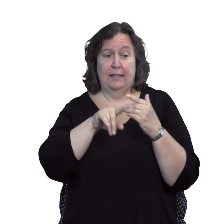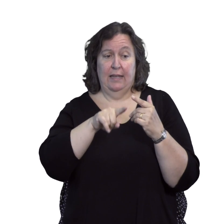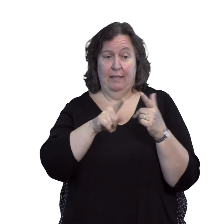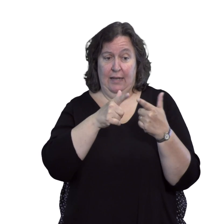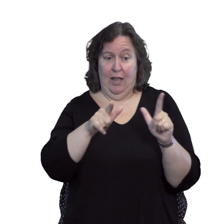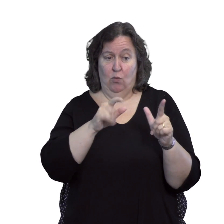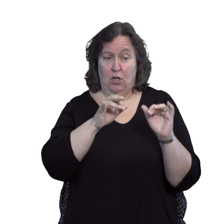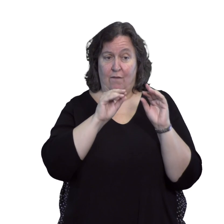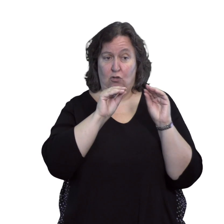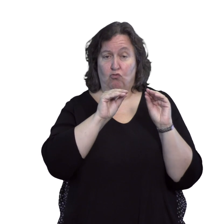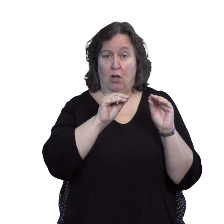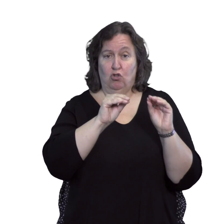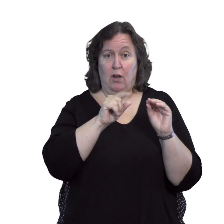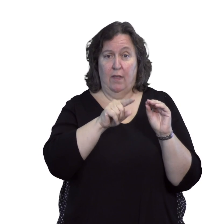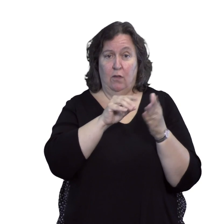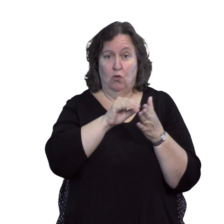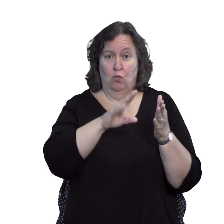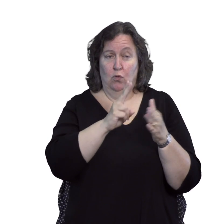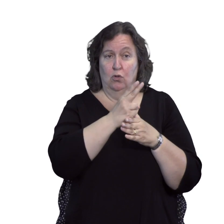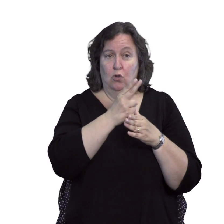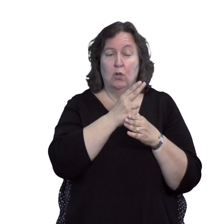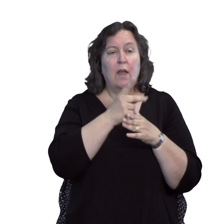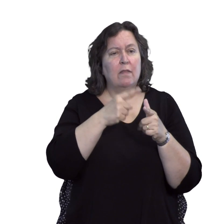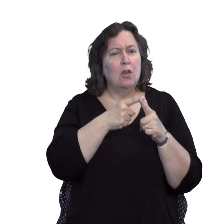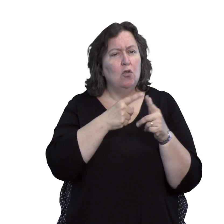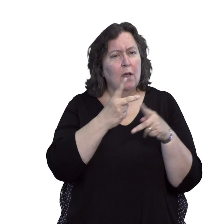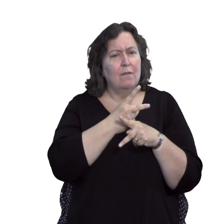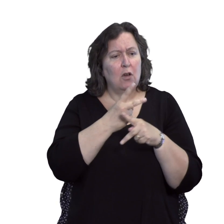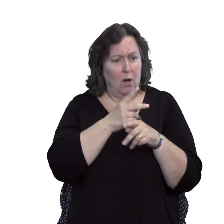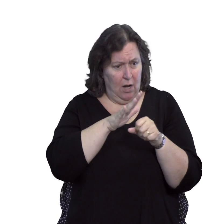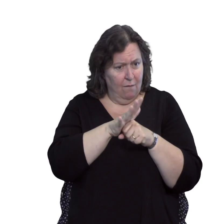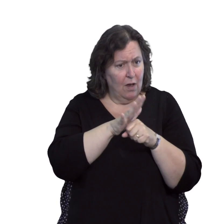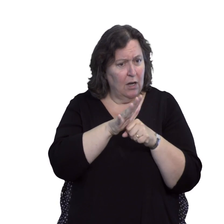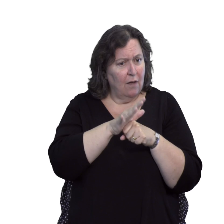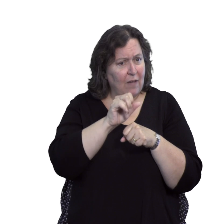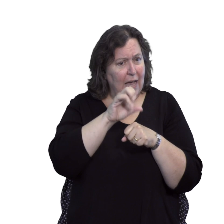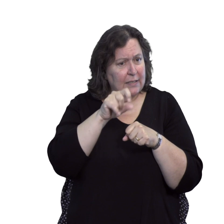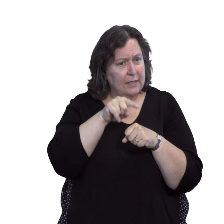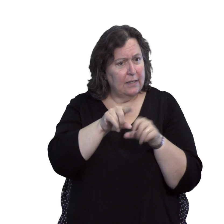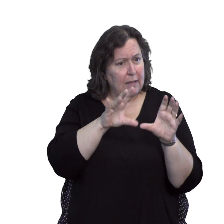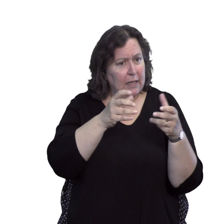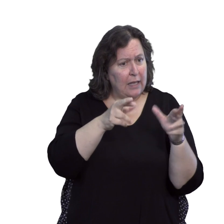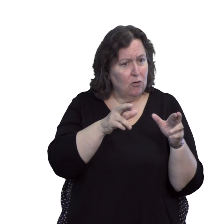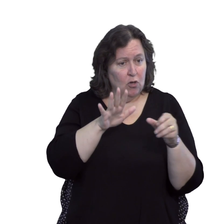and determine if there is enough access within the classroom and school.